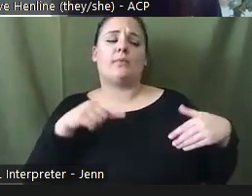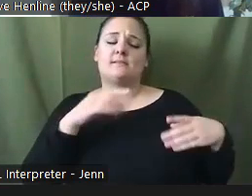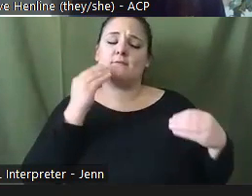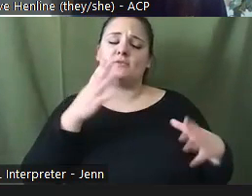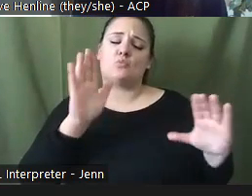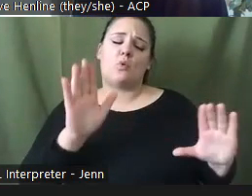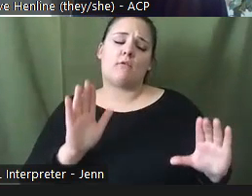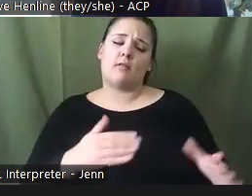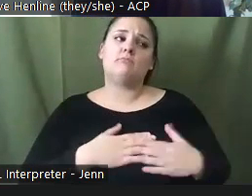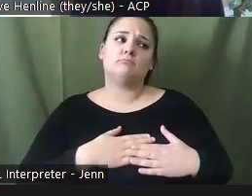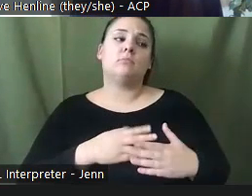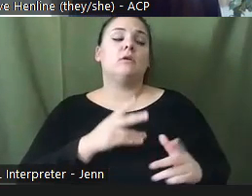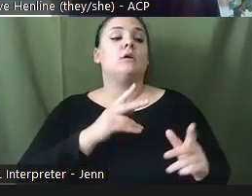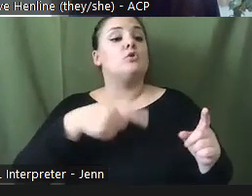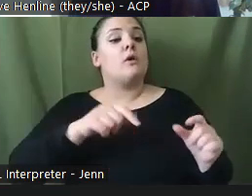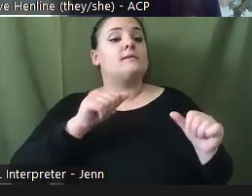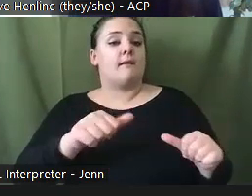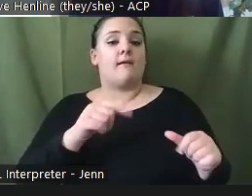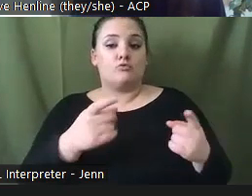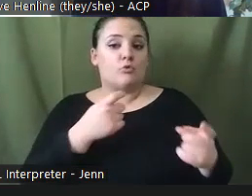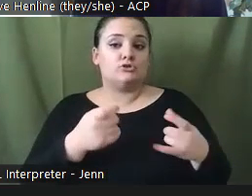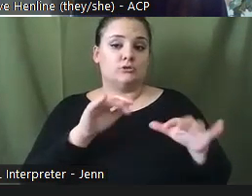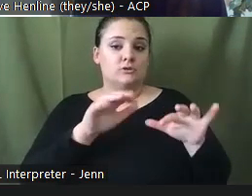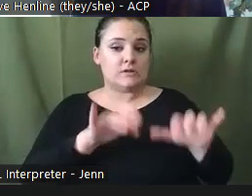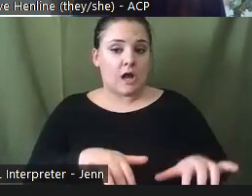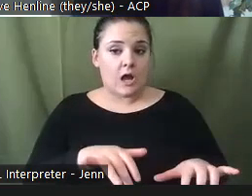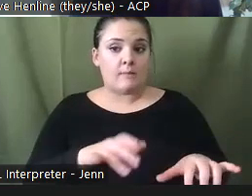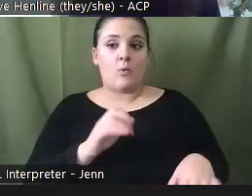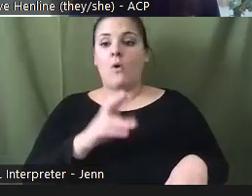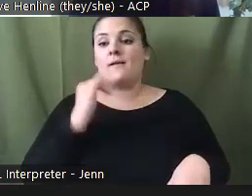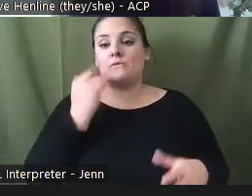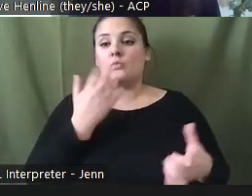type your chat or question into the chat, or if you would like to unmute yourself and